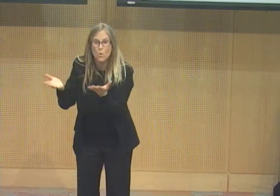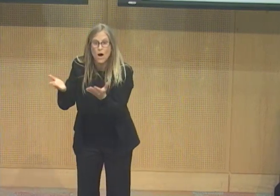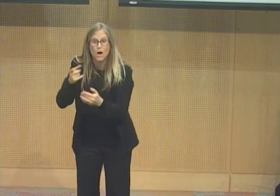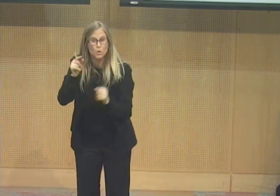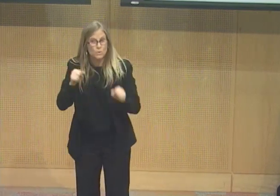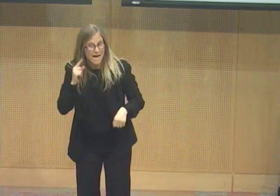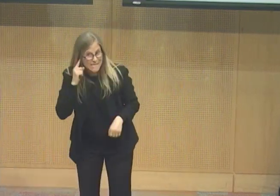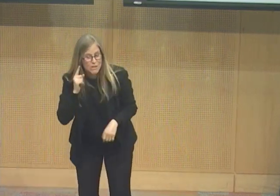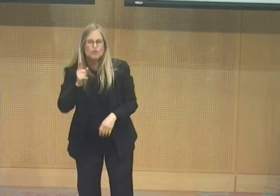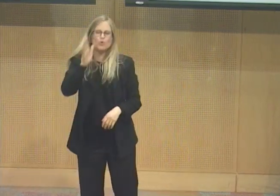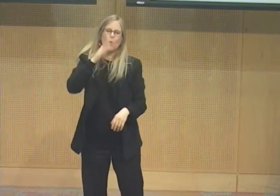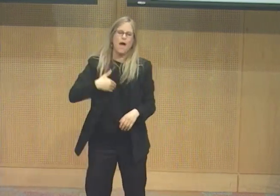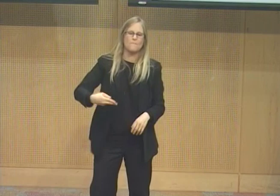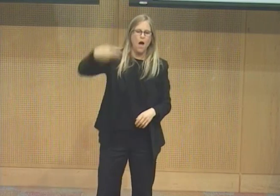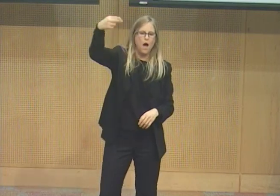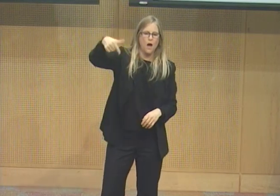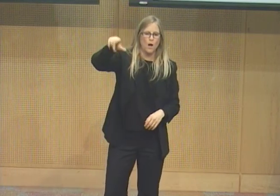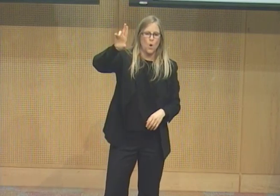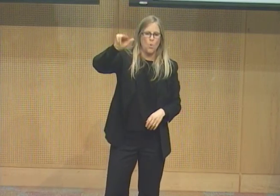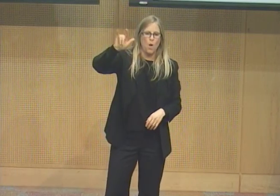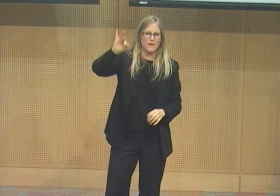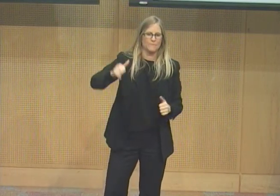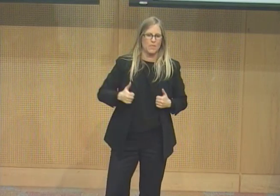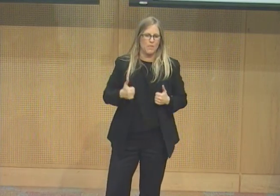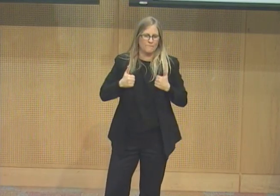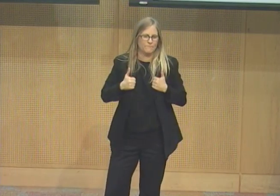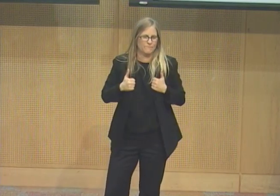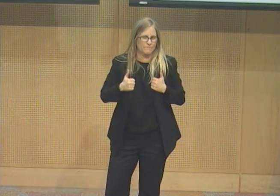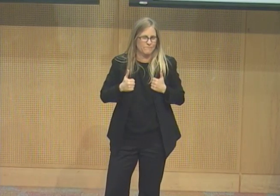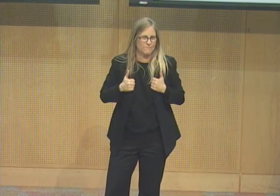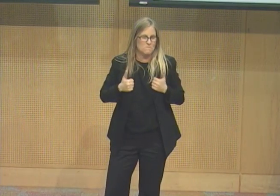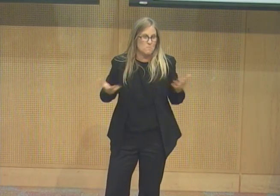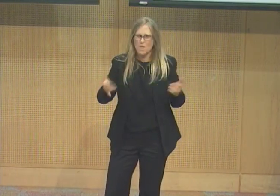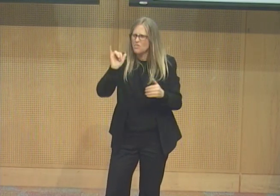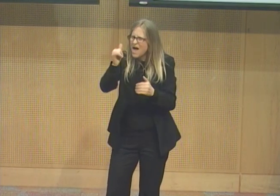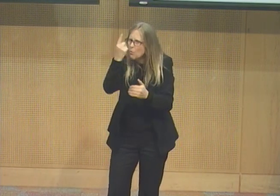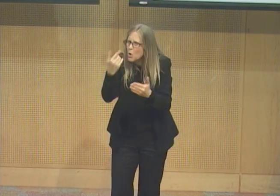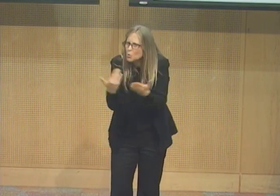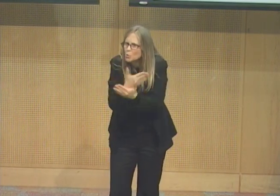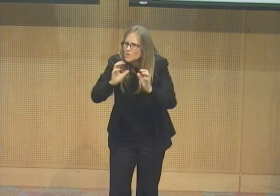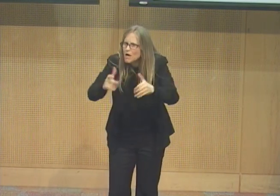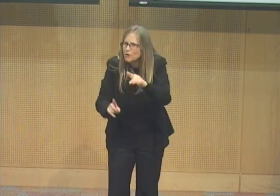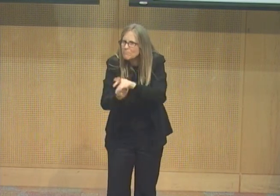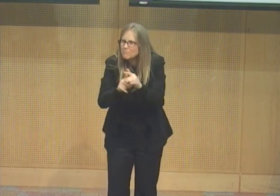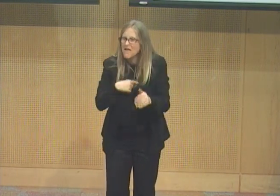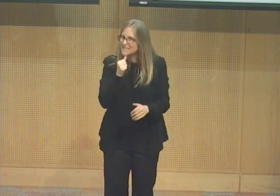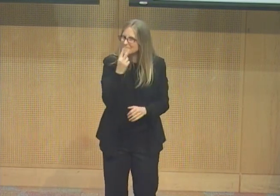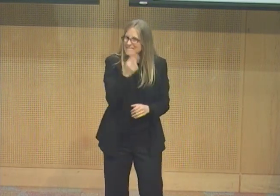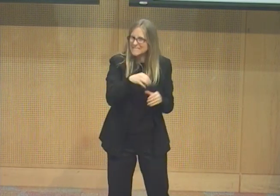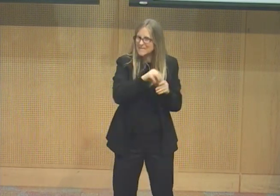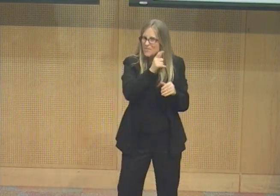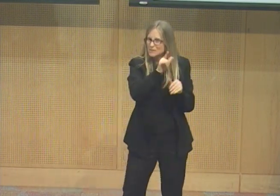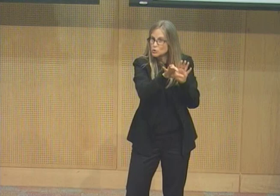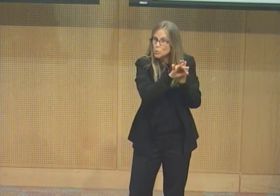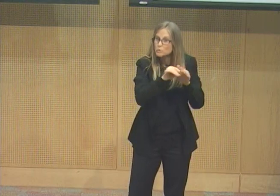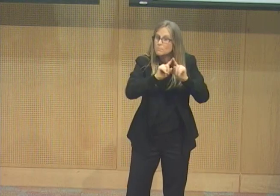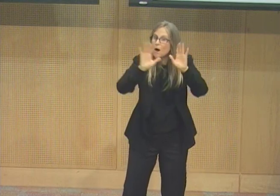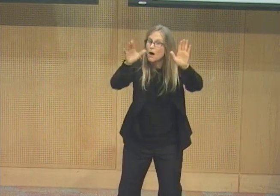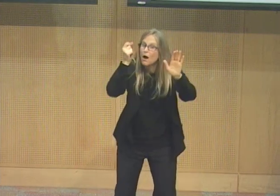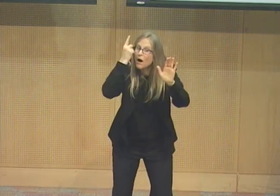so that implies that if you can hear, you will have a higher quality of life compared to someone who is unable to hear.